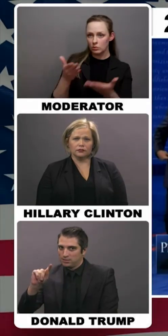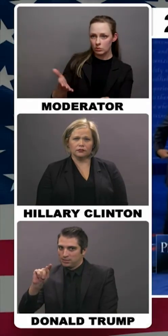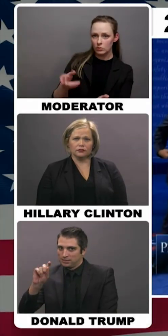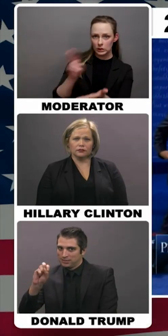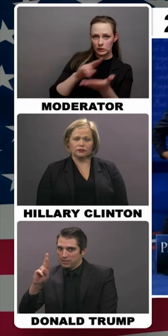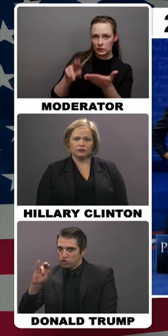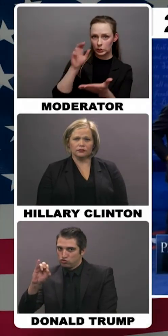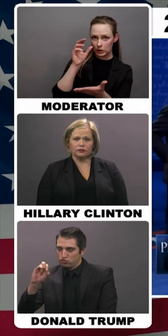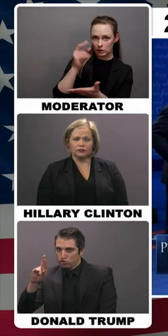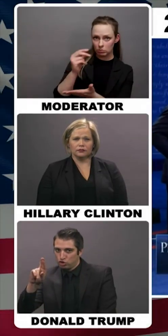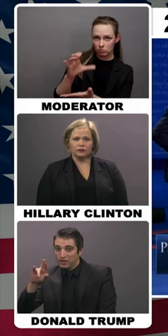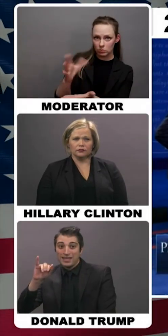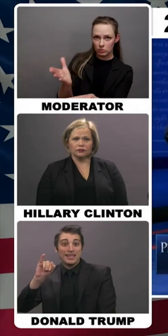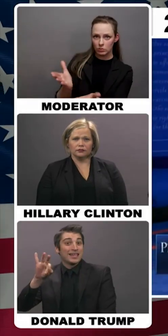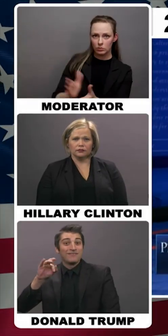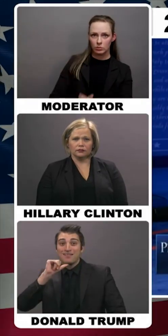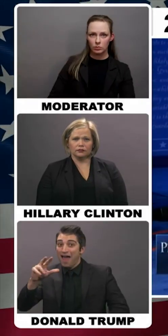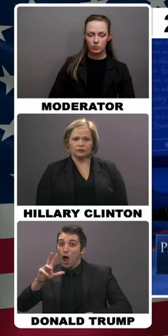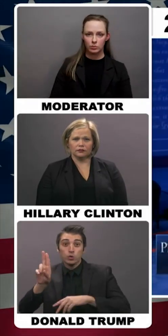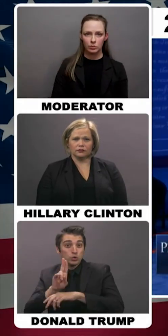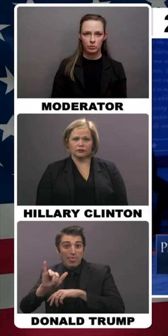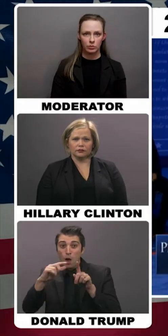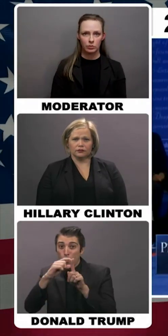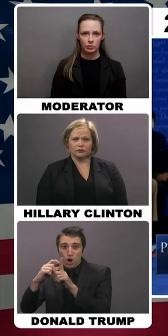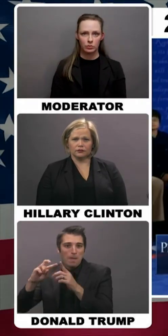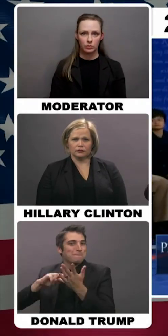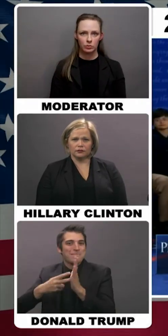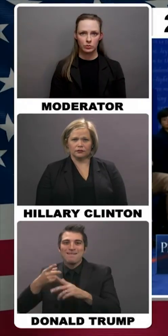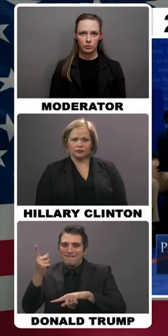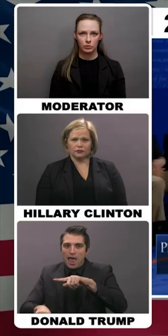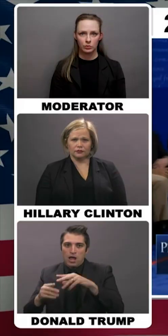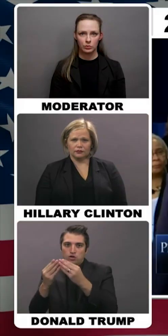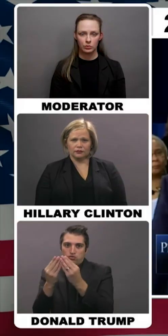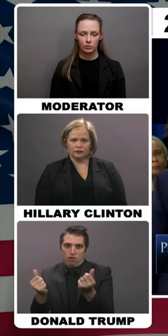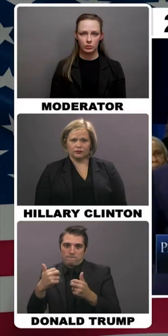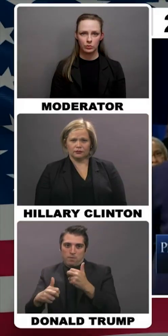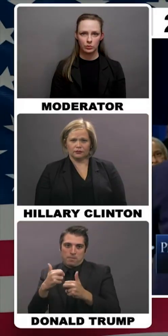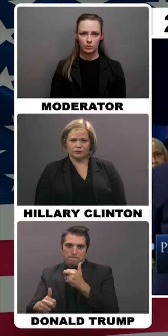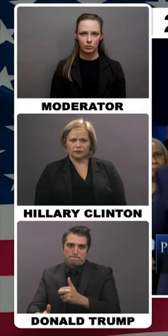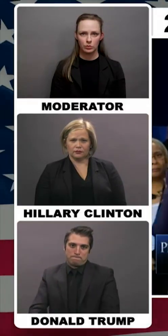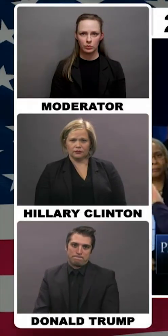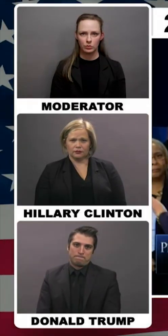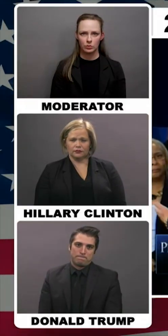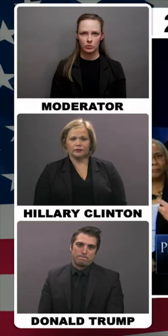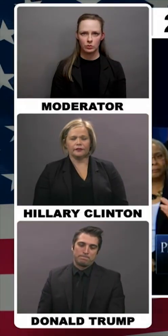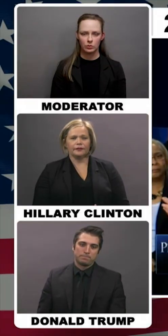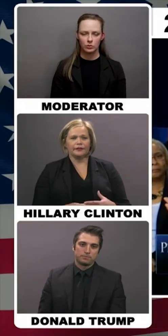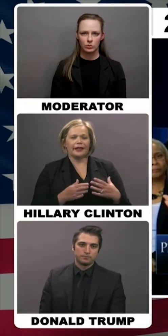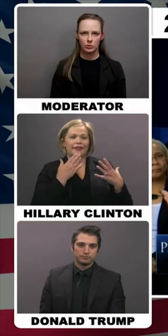Well, thank you for asking your question. And I've heard this question from a lot of Muslim Americans across our country